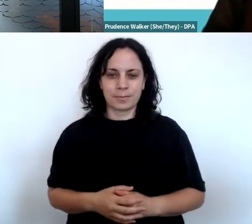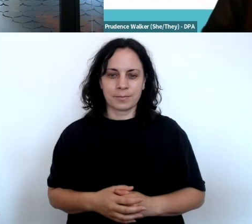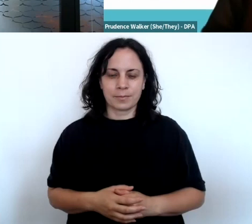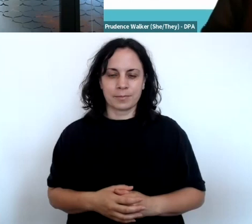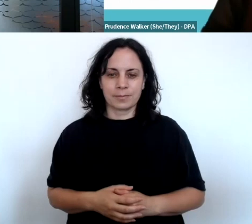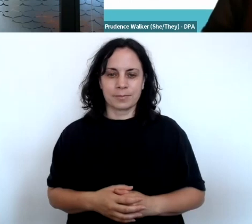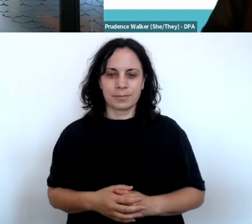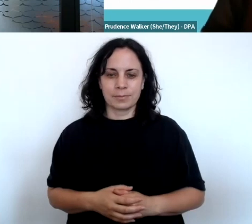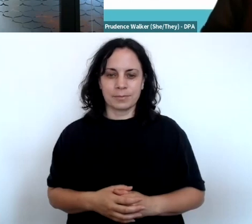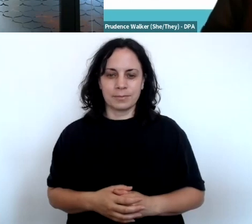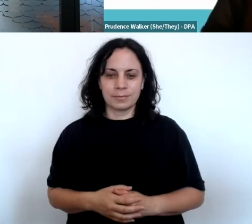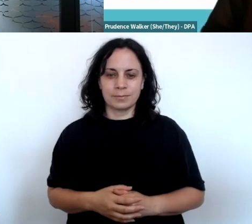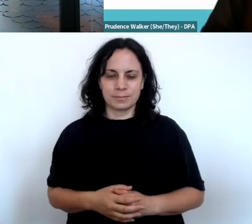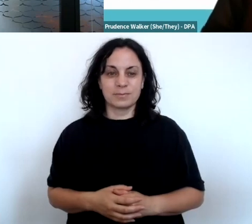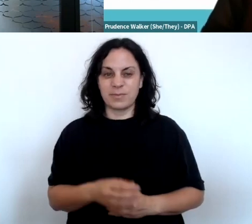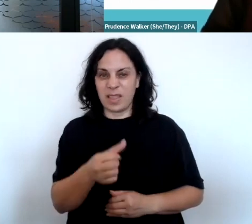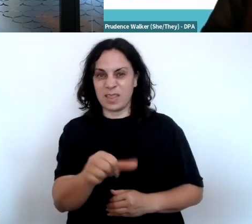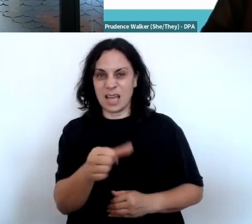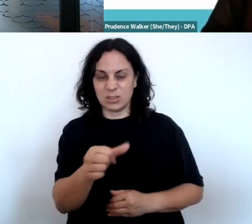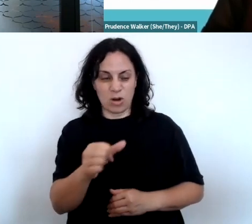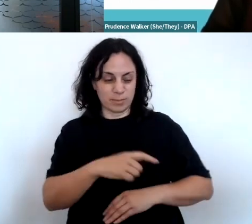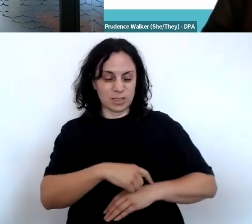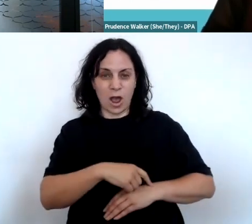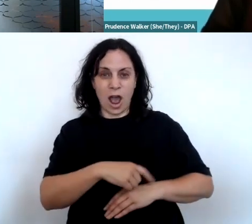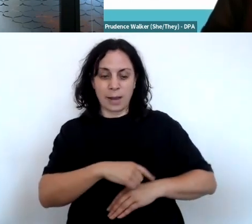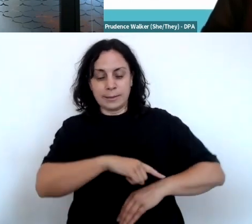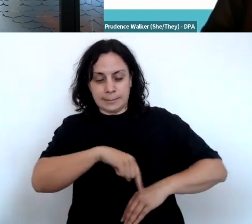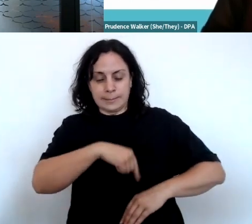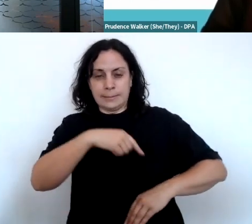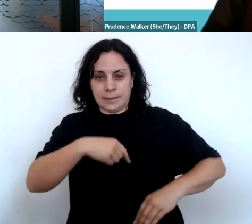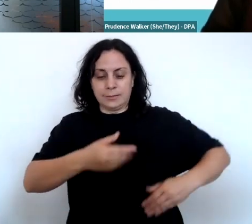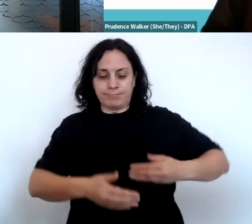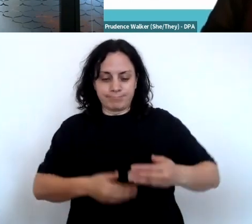it does take a long time and so we we’re not